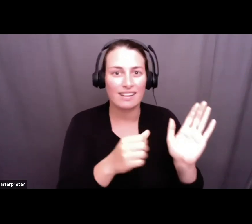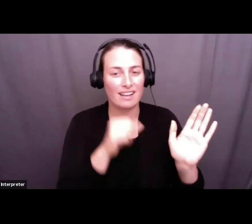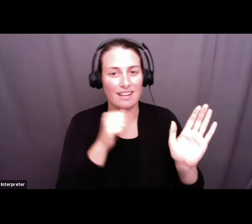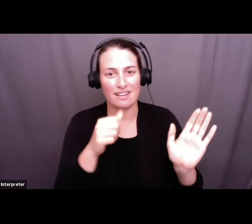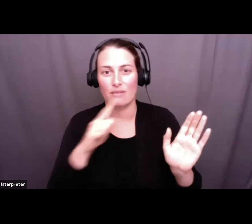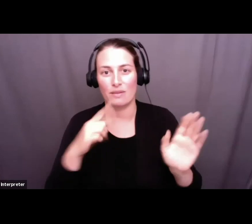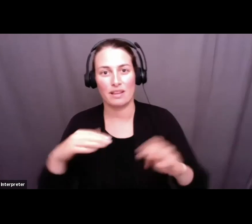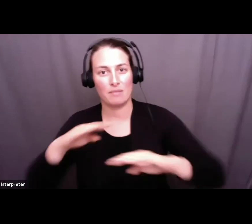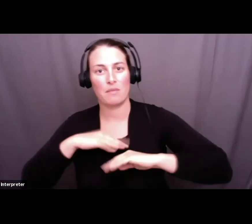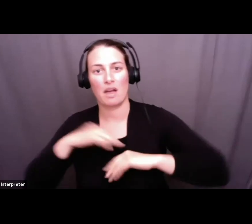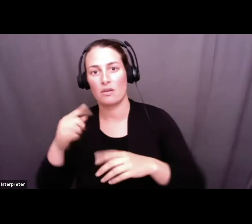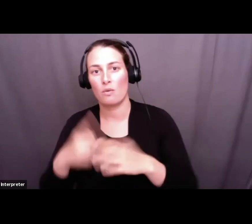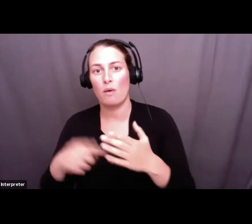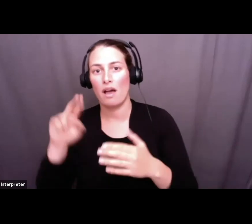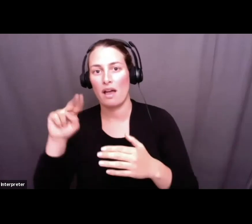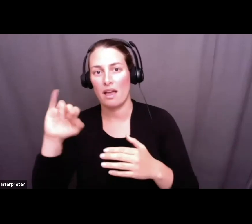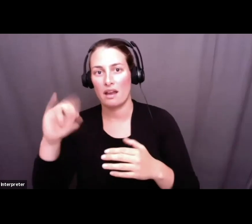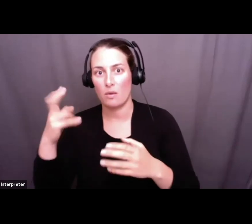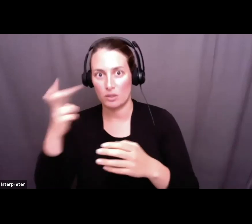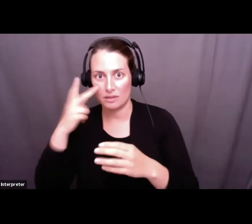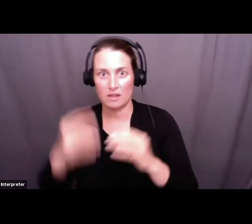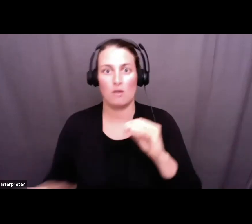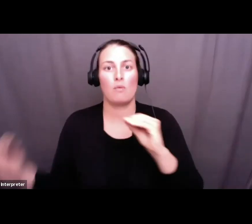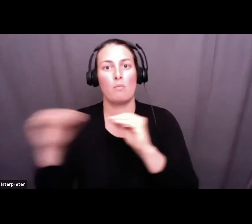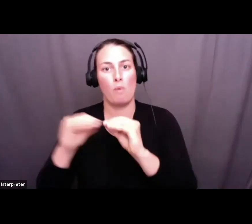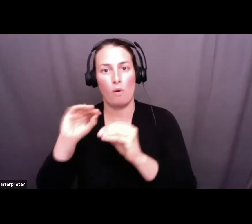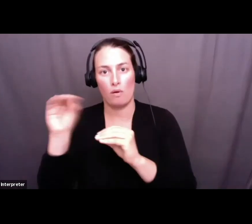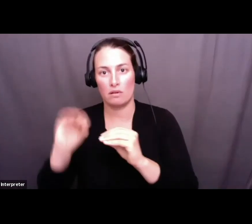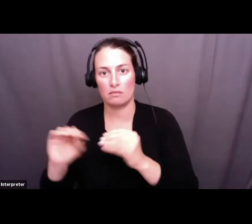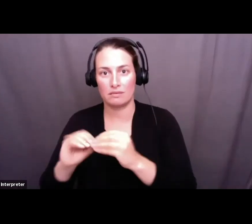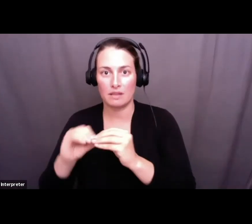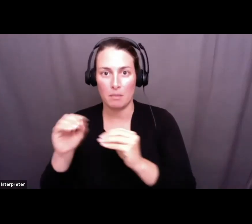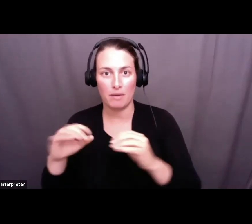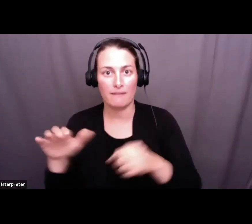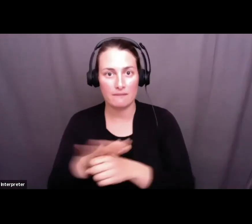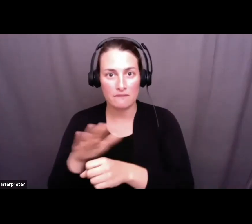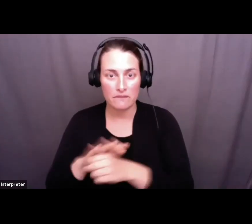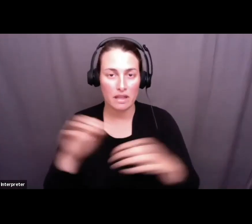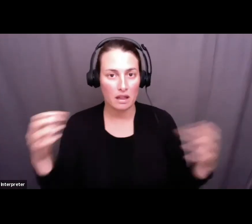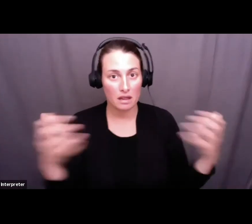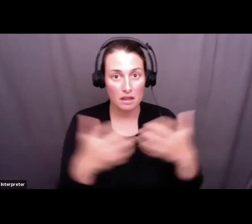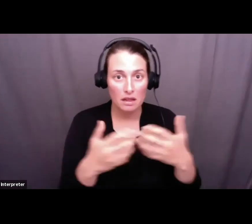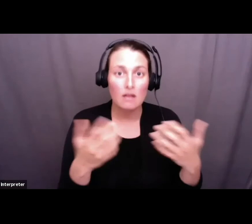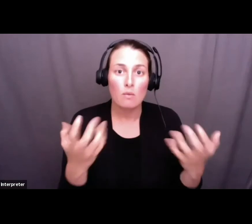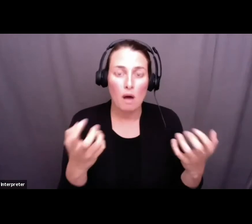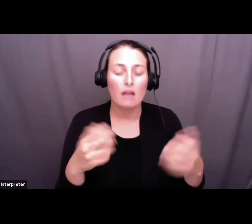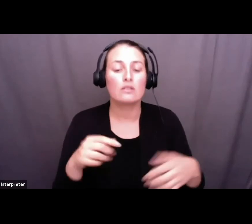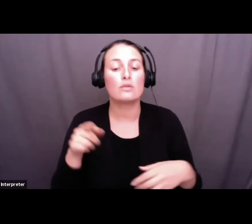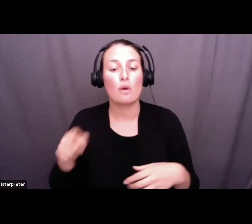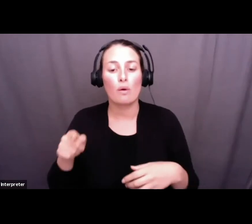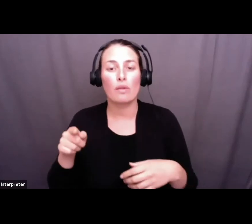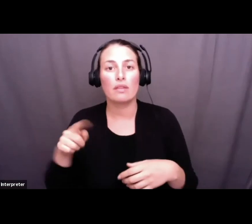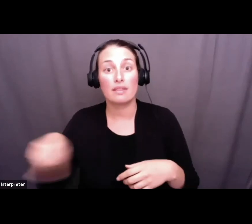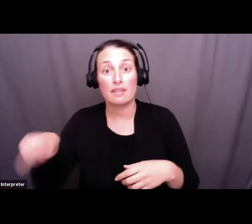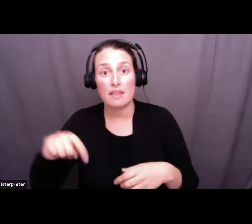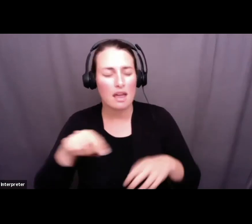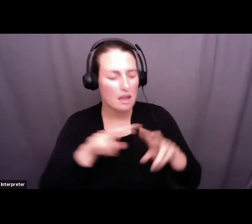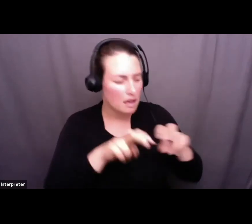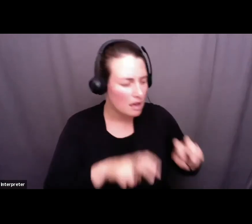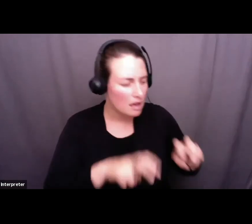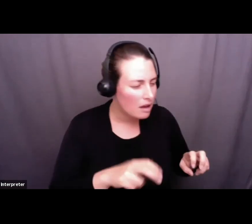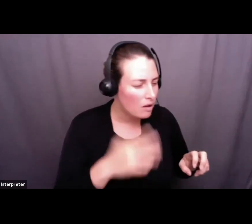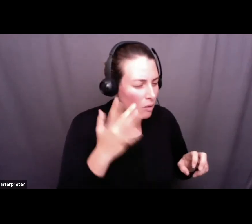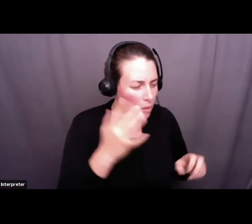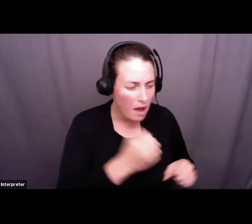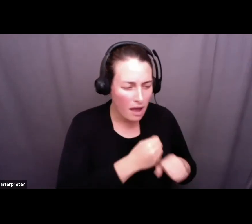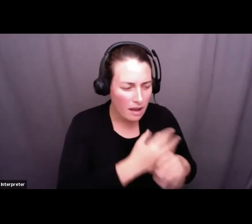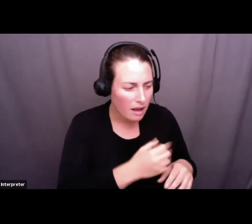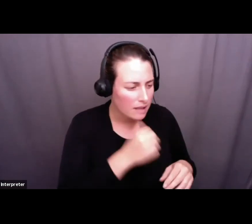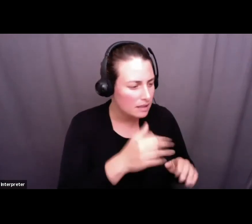in that domain. And when they did a root-cause analysis, there was some consensus that perhaps